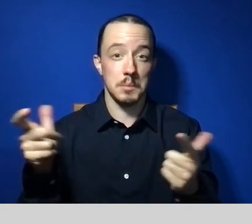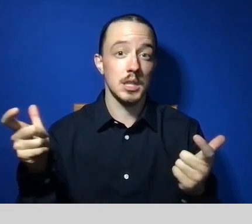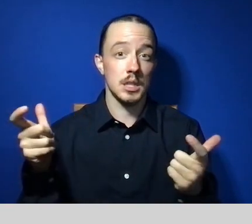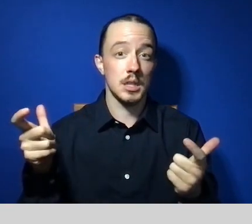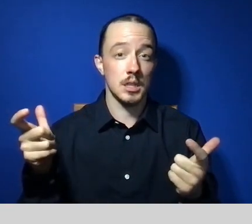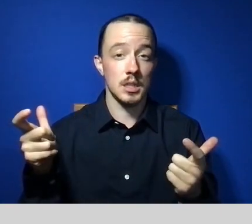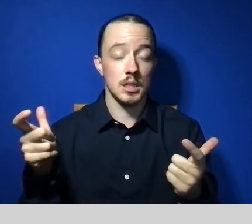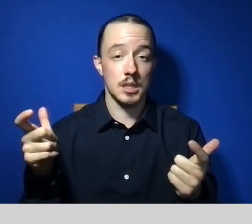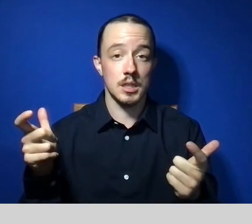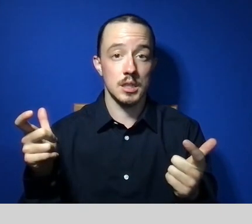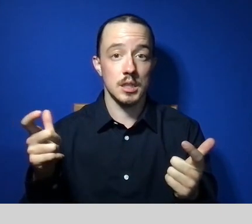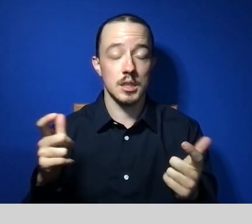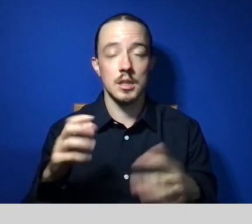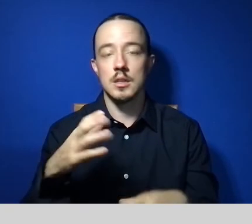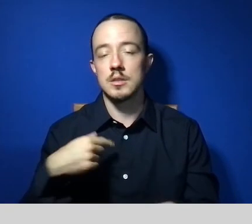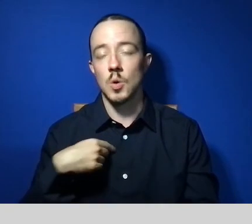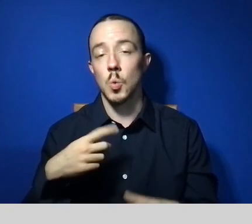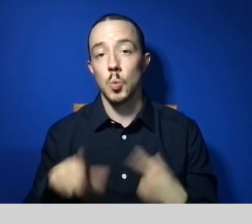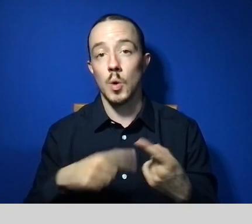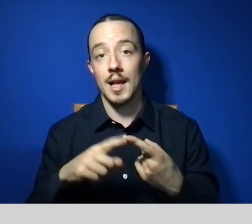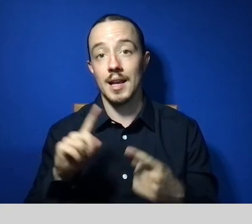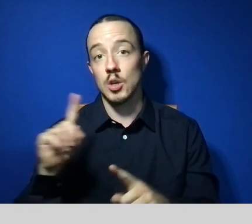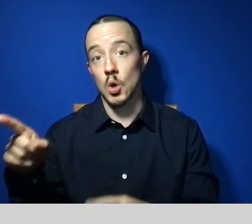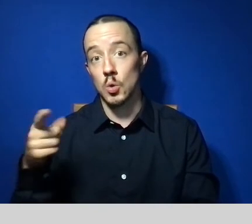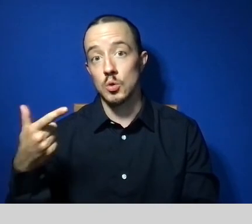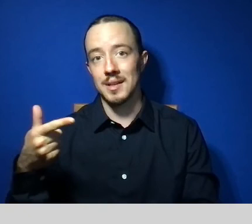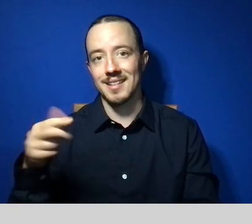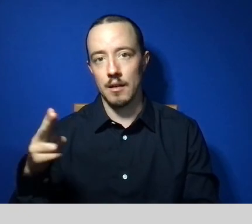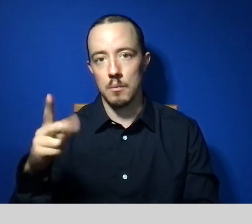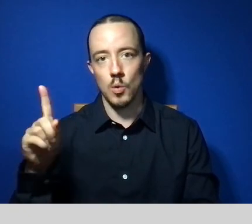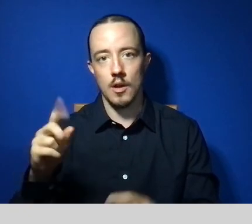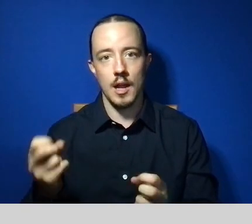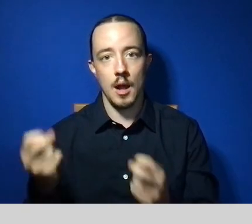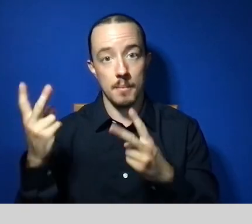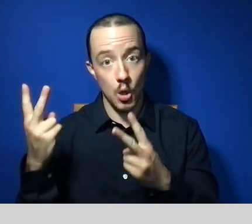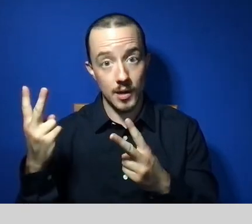So it's pretty big. And when I go to GitHub where I uploaded it